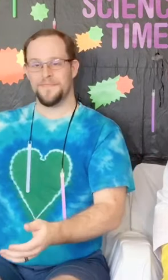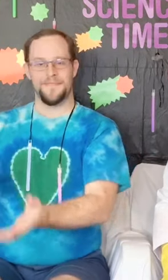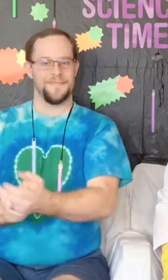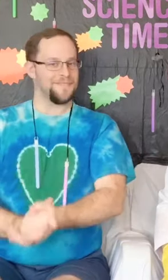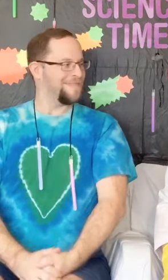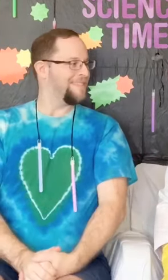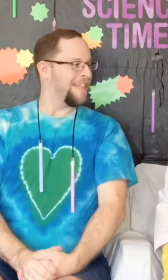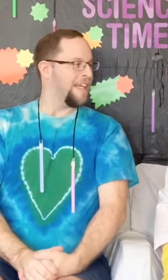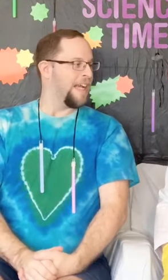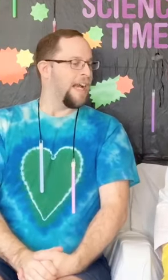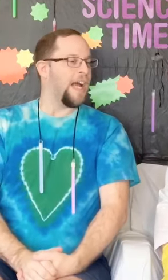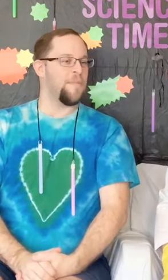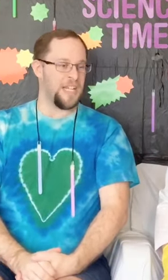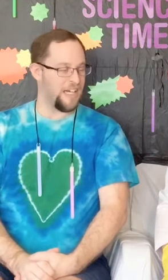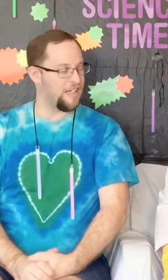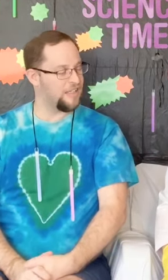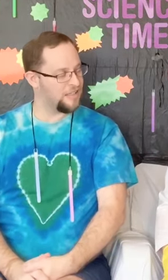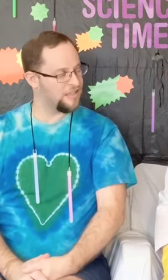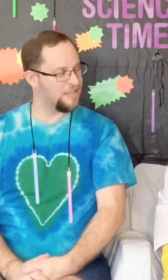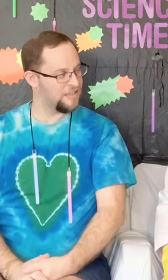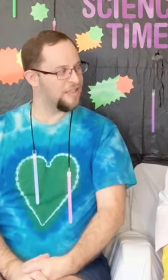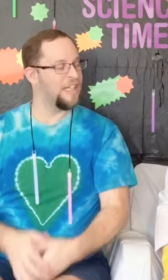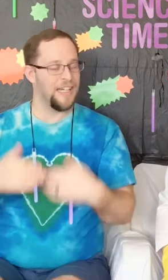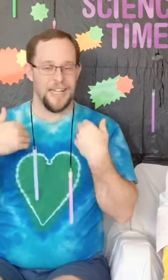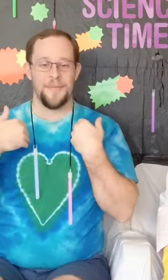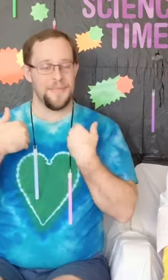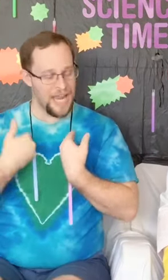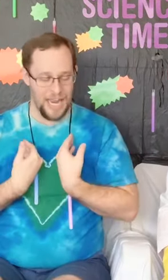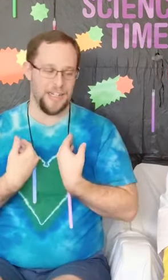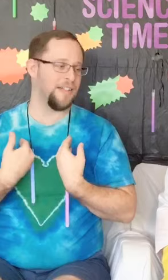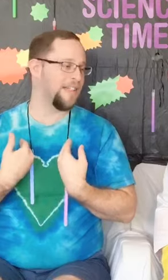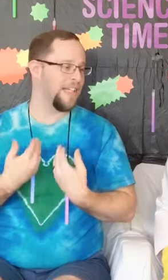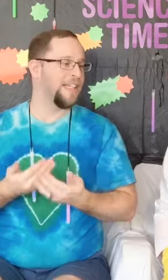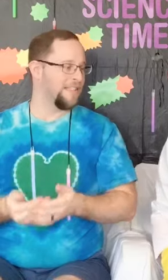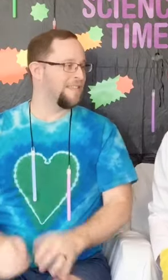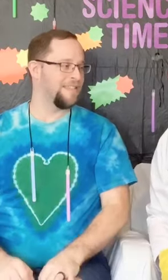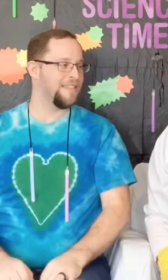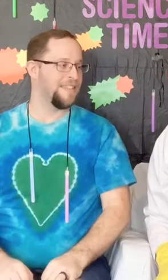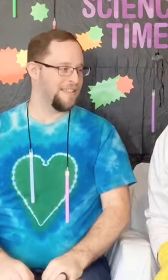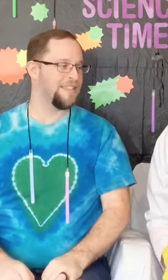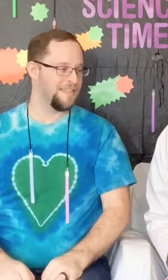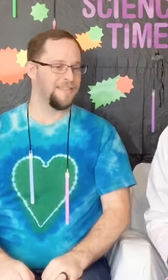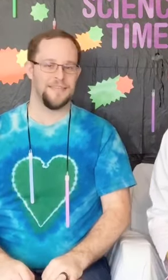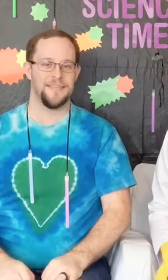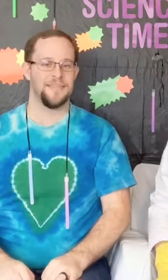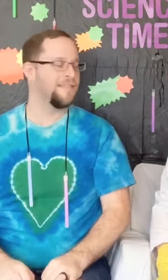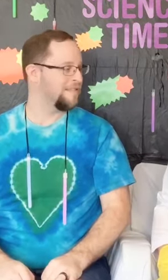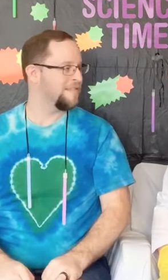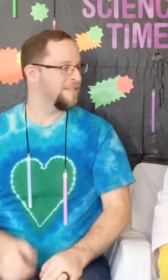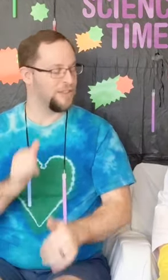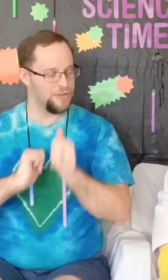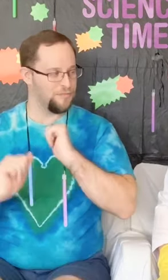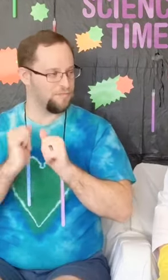How are you doing today? AARON: I'm tired. CALI: Absolutely tired? I understand that. I did a show last night.